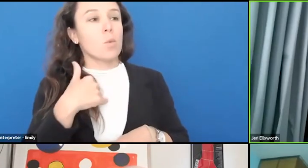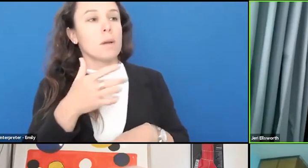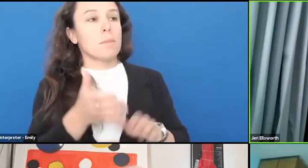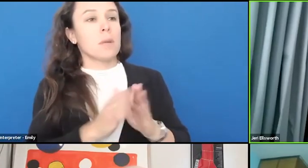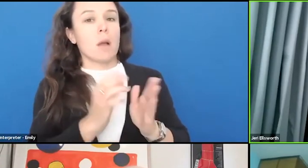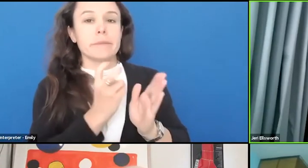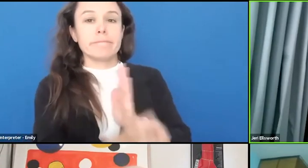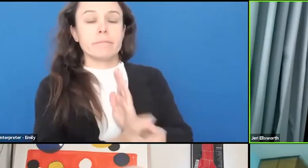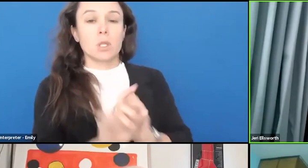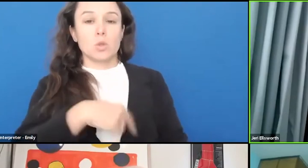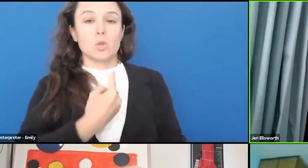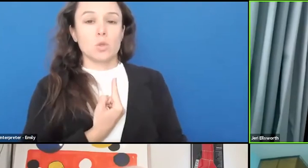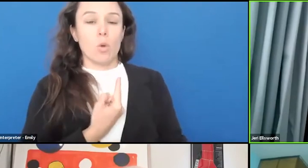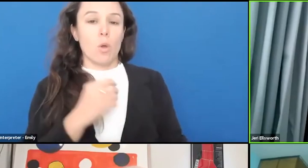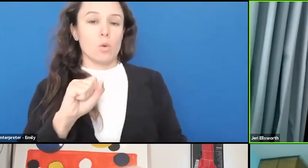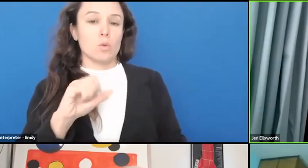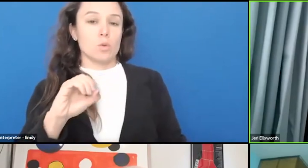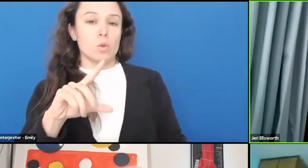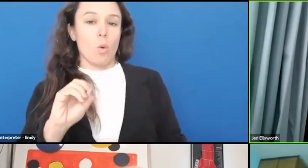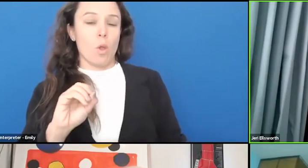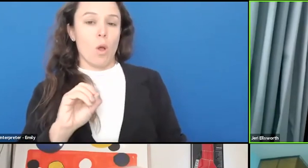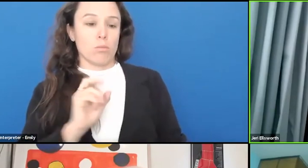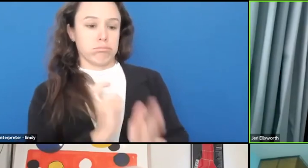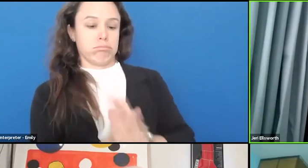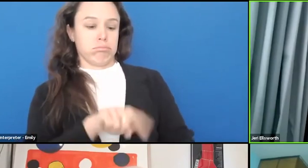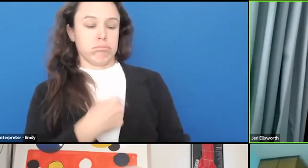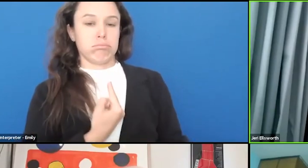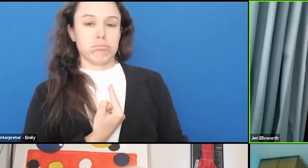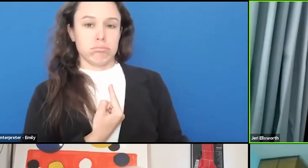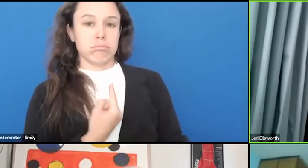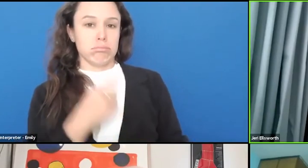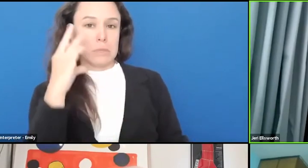with our devices, you know what's the world look like if it's more of a group collaboration around